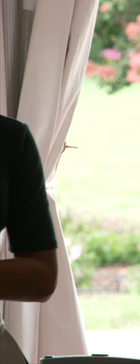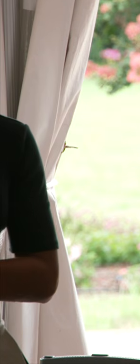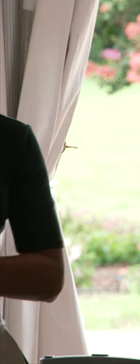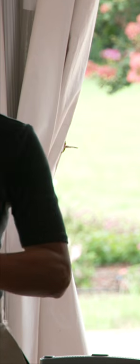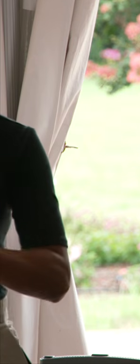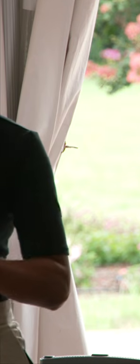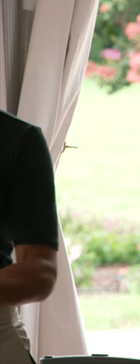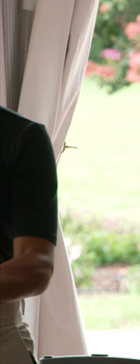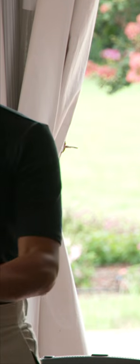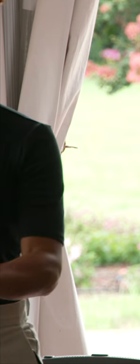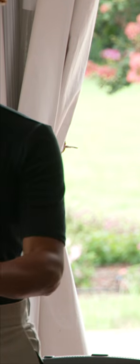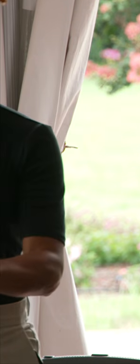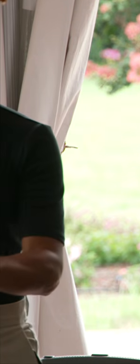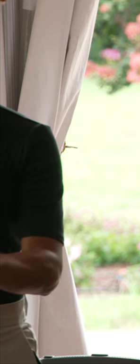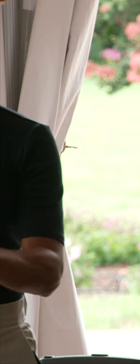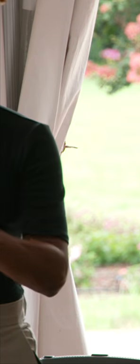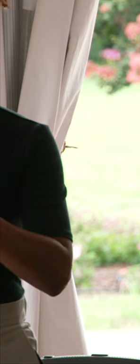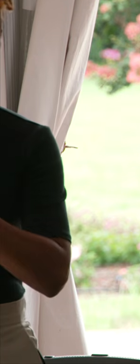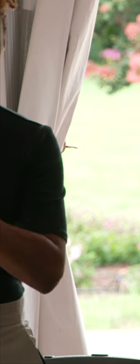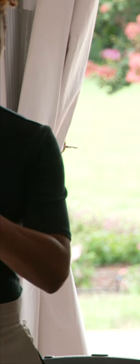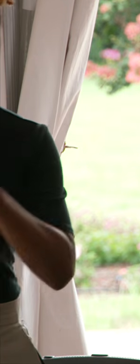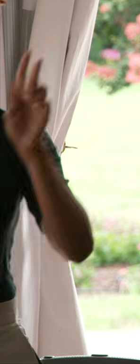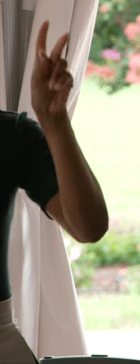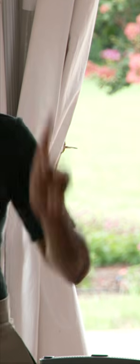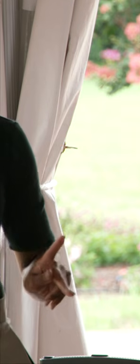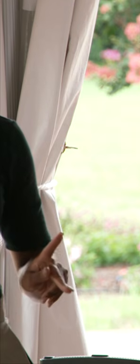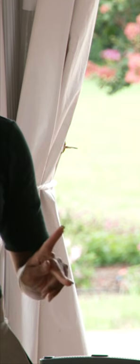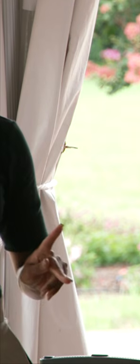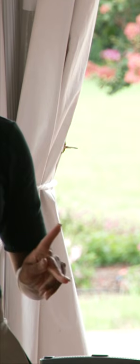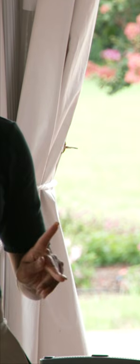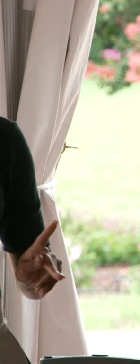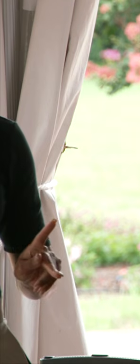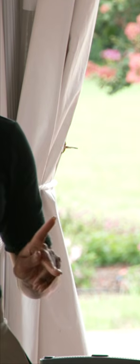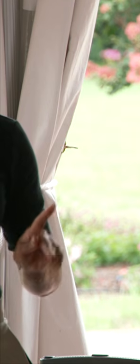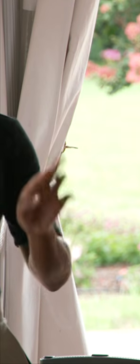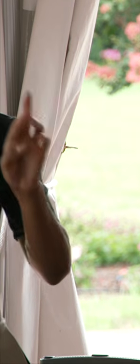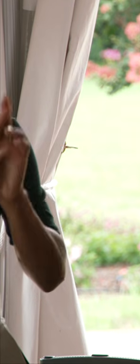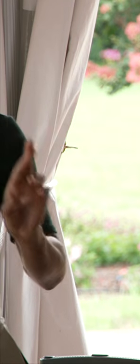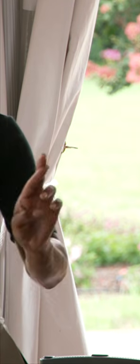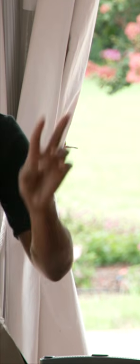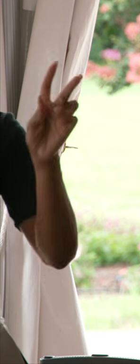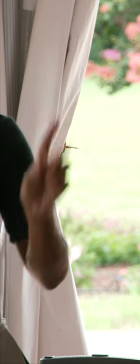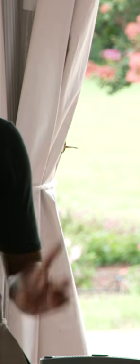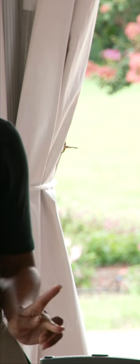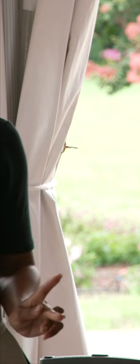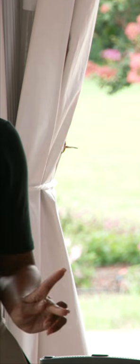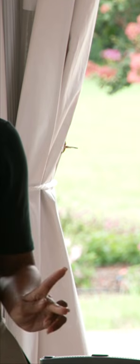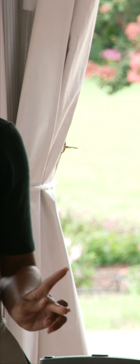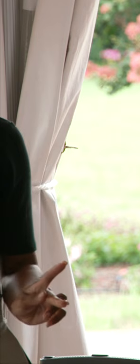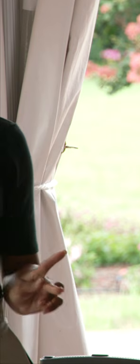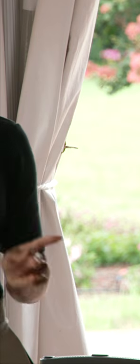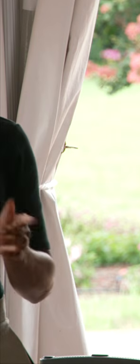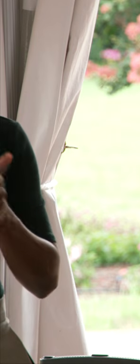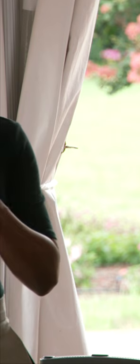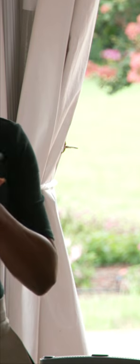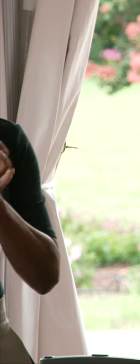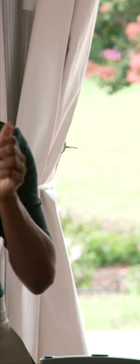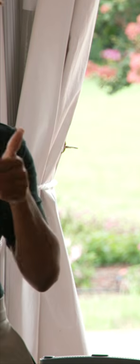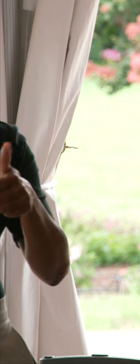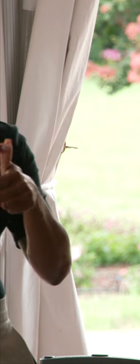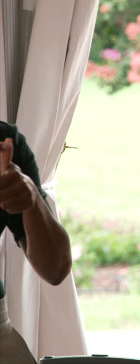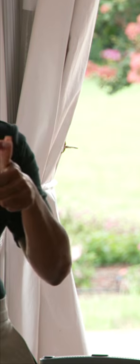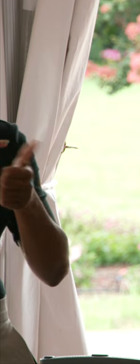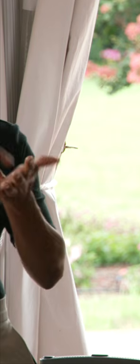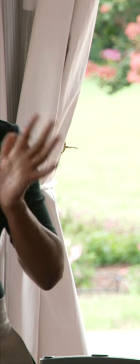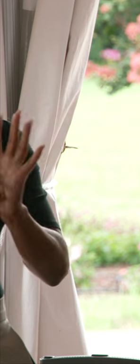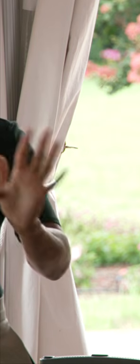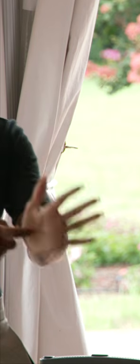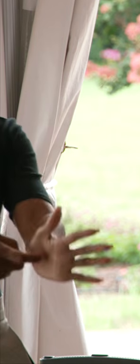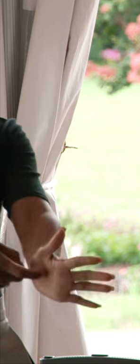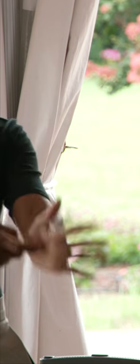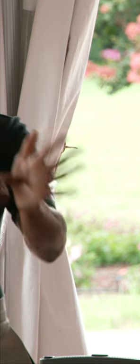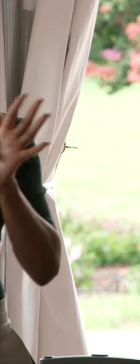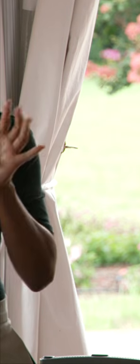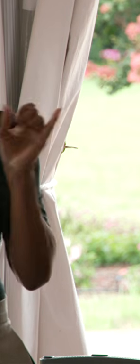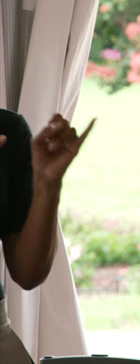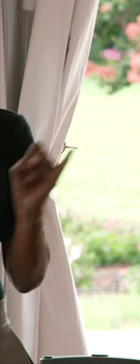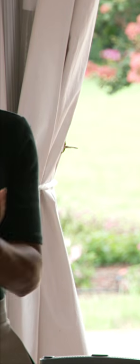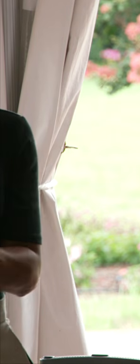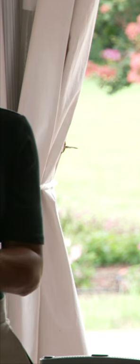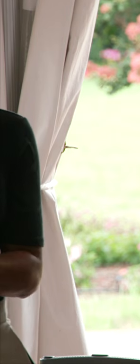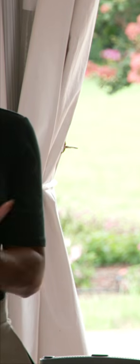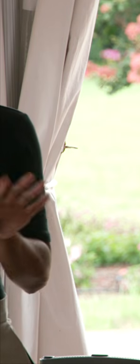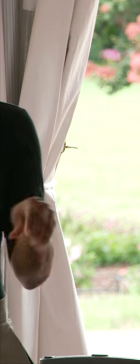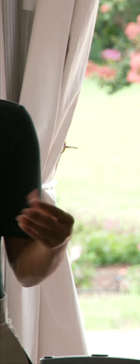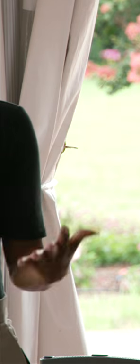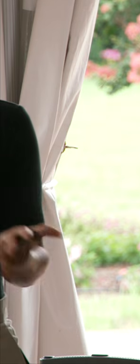number one. Respect for persons. This mandates that individuals must be treated as autonomous